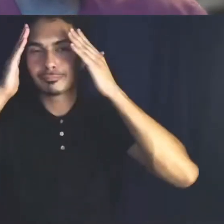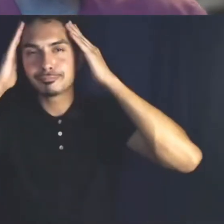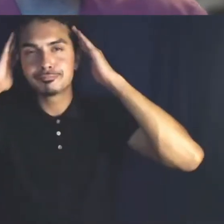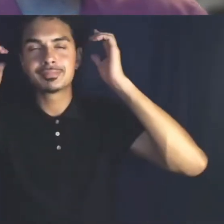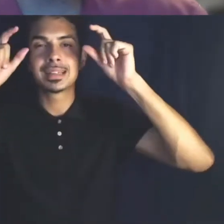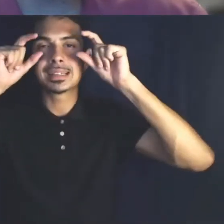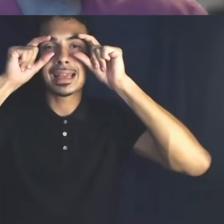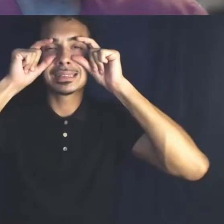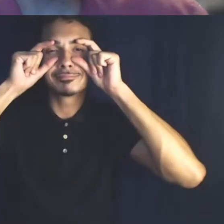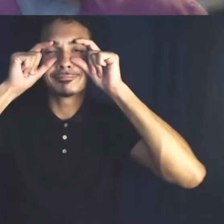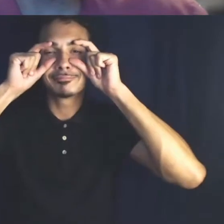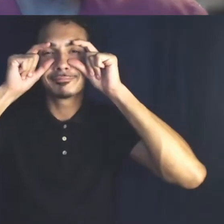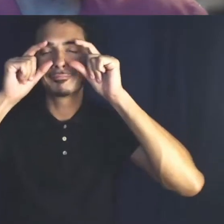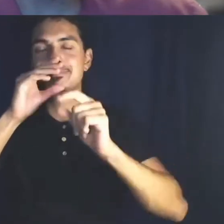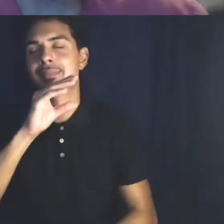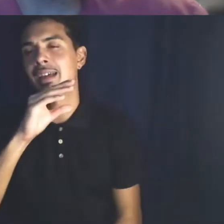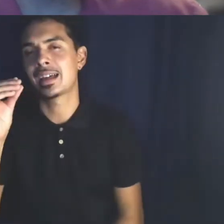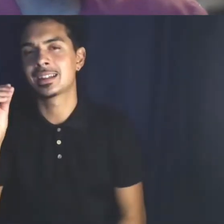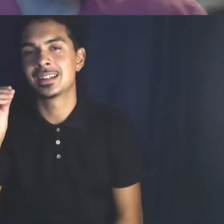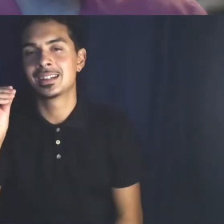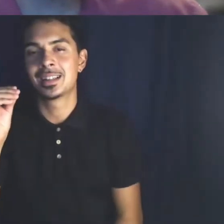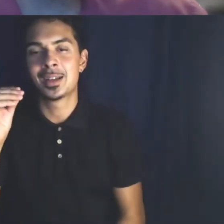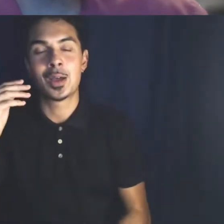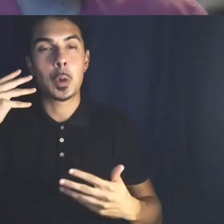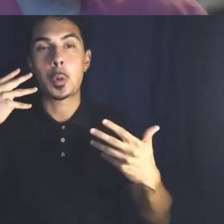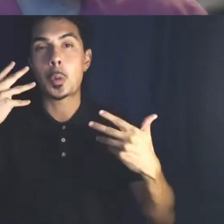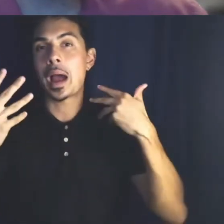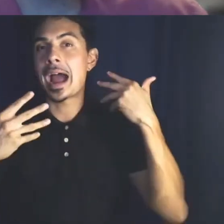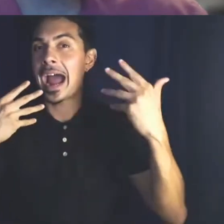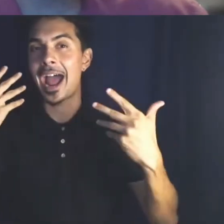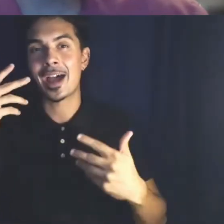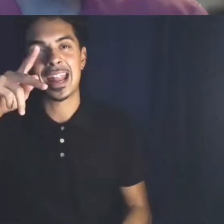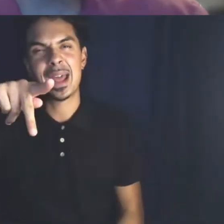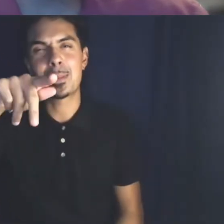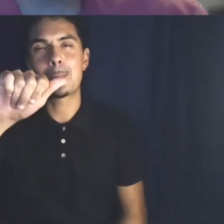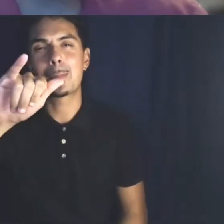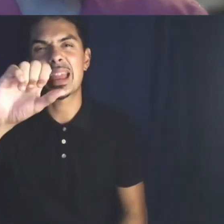and a really wild paisley shirt, very multi-colored shirt,